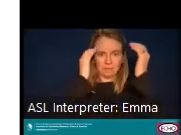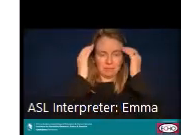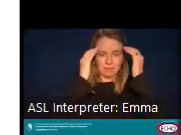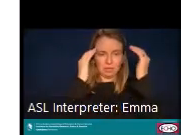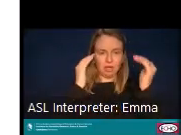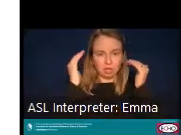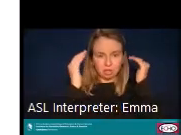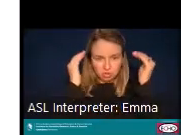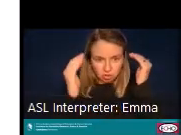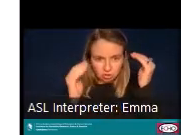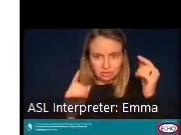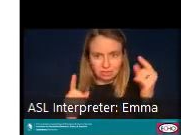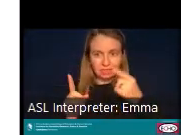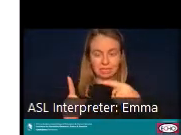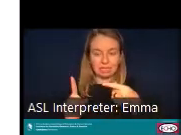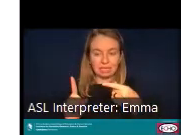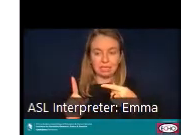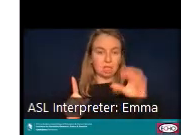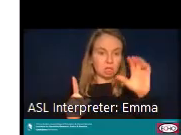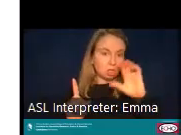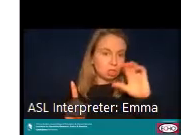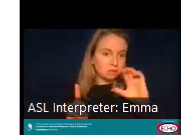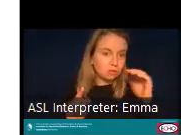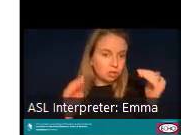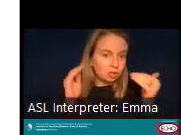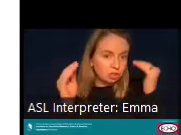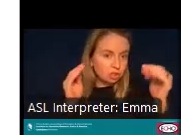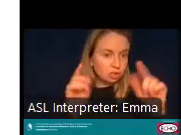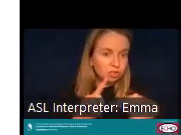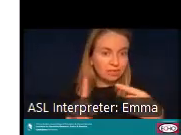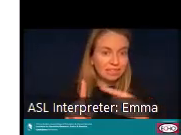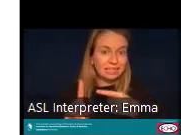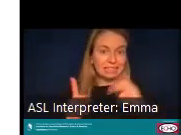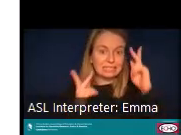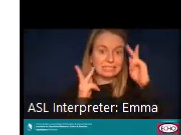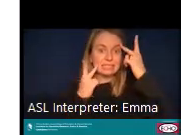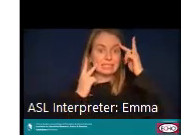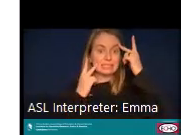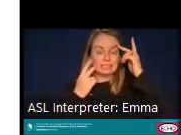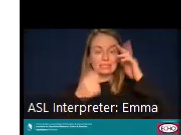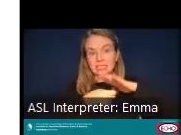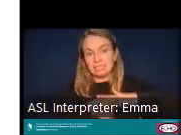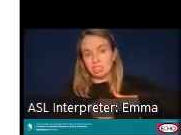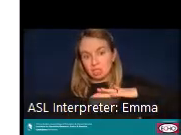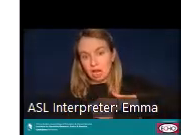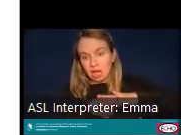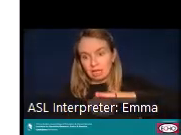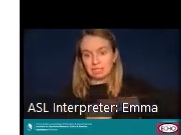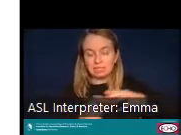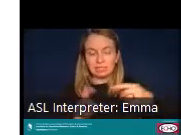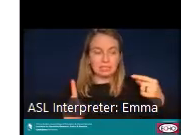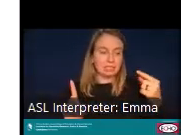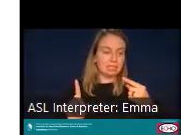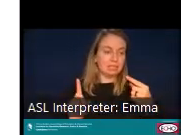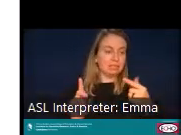seeks adults out when he's distressed. He does show joy and